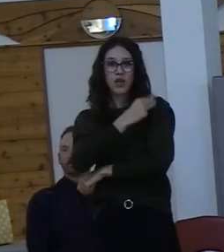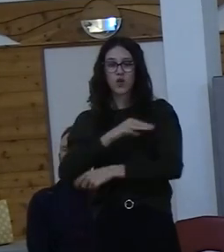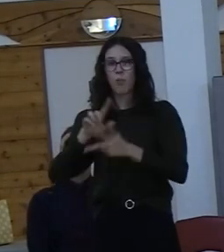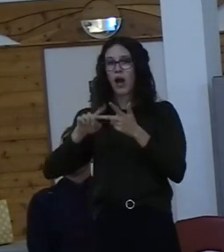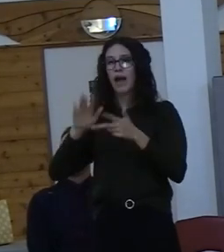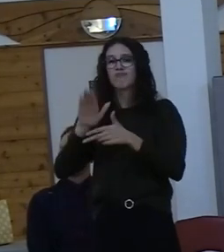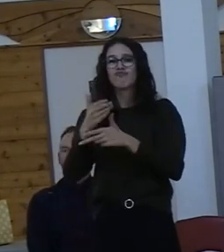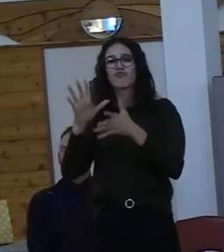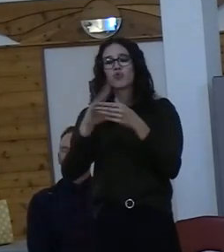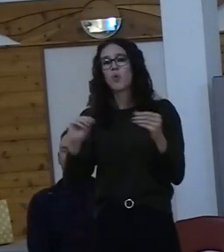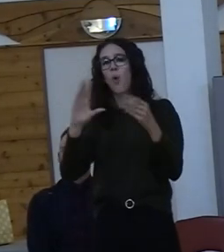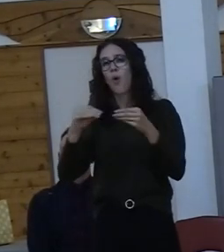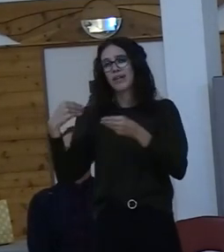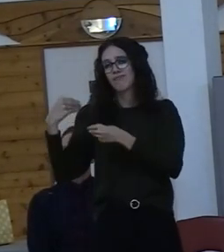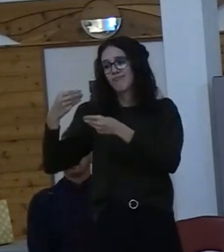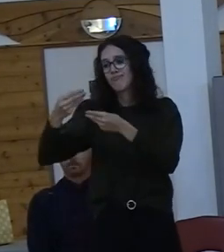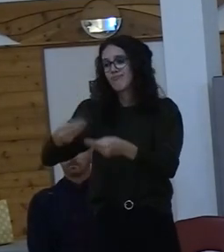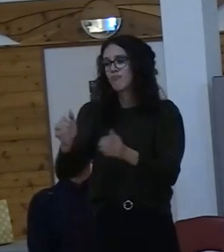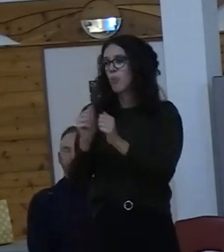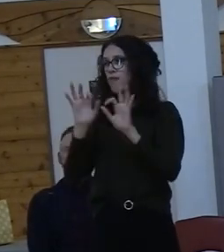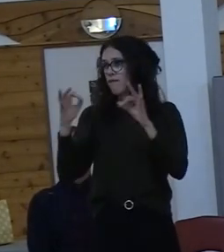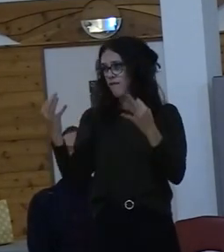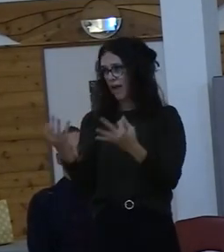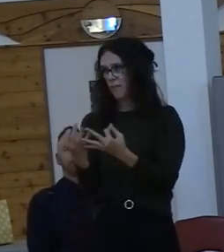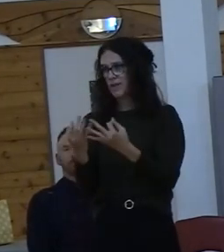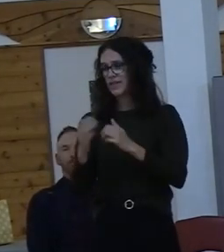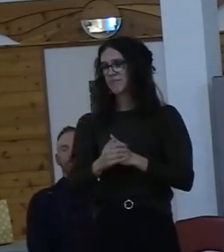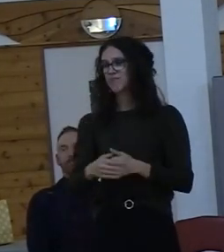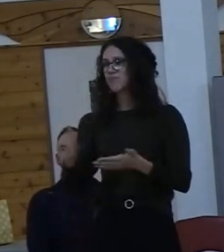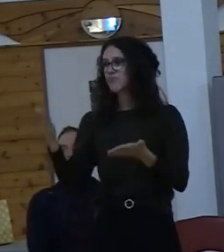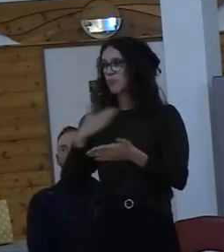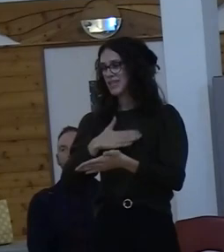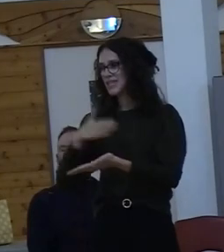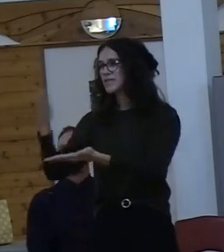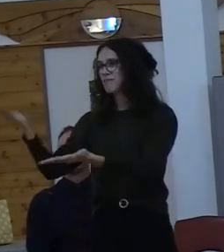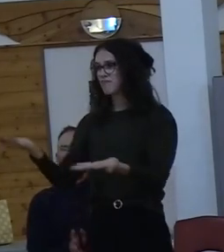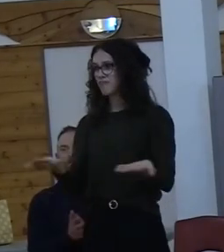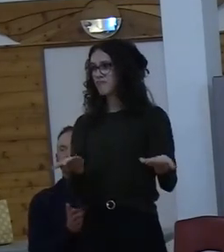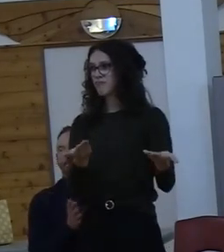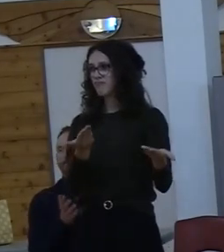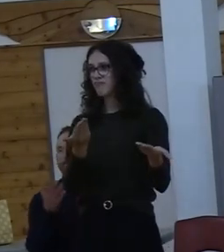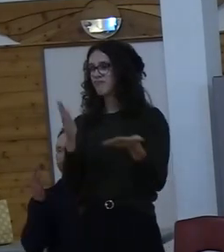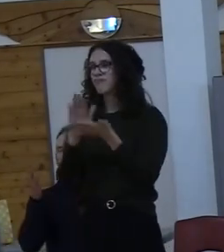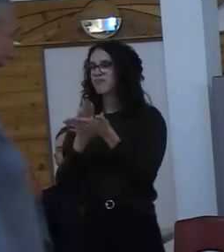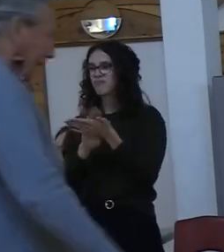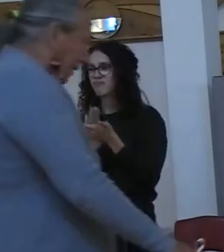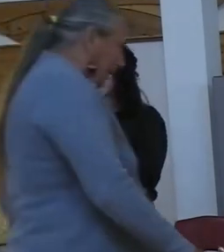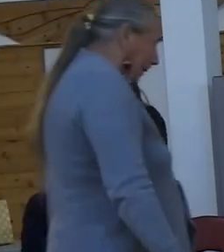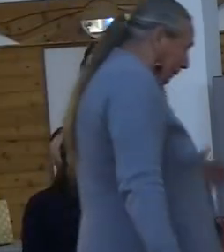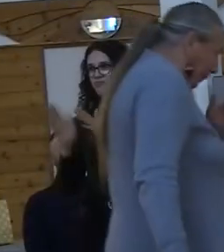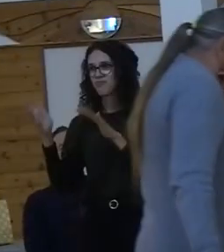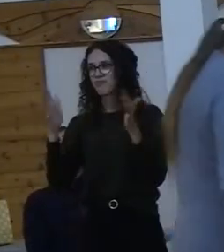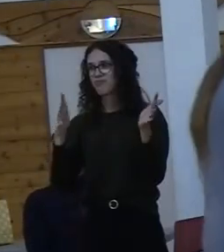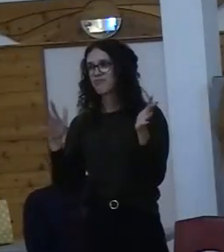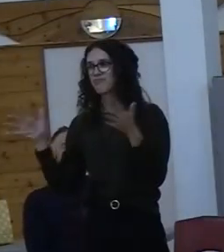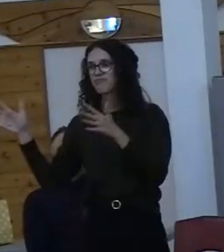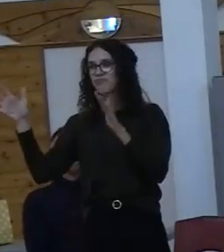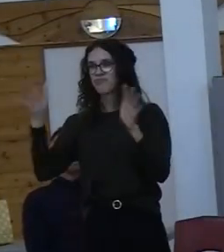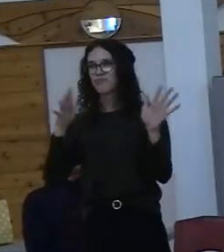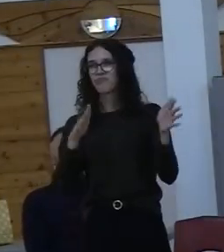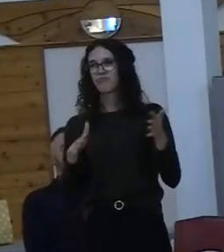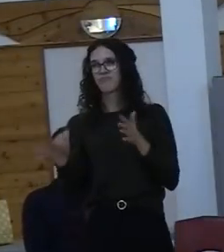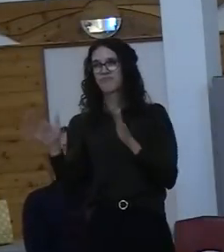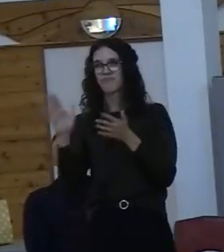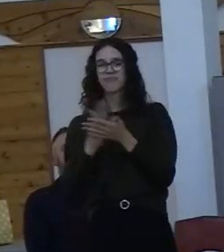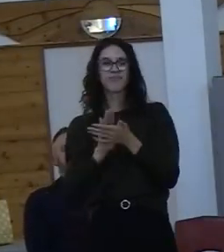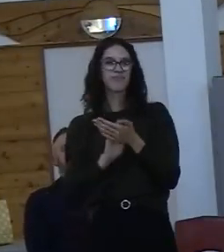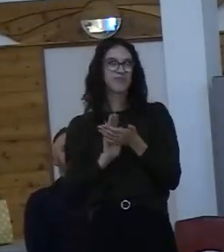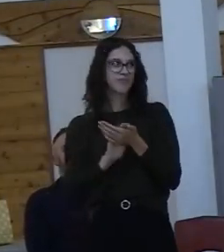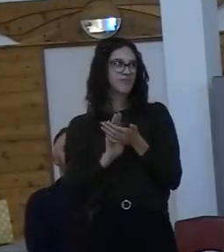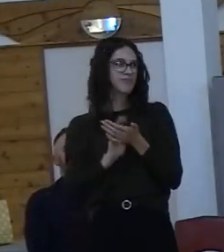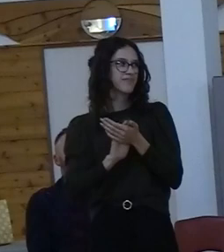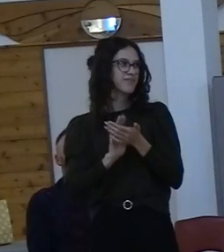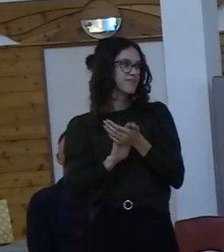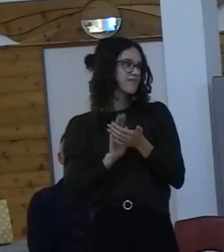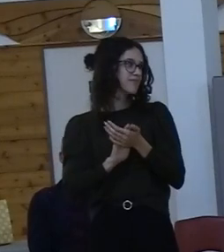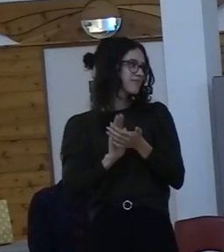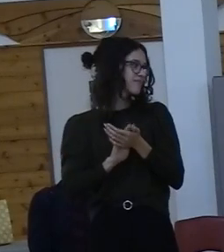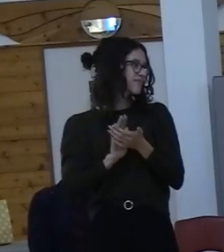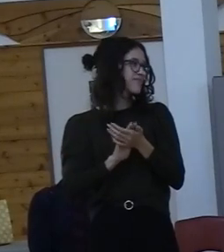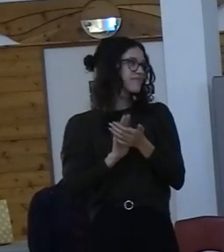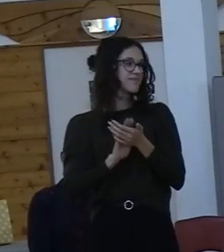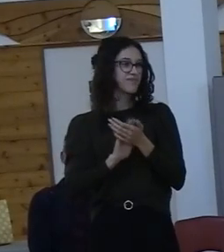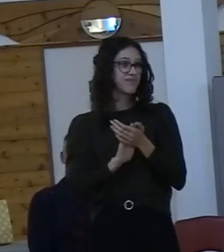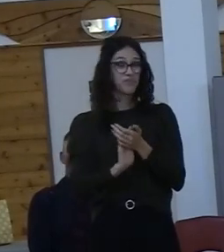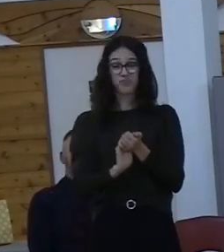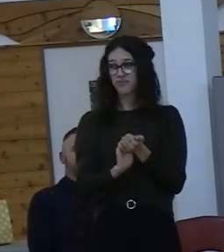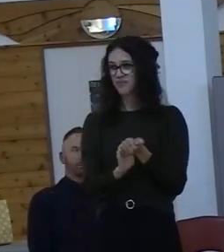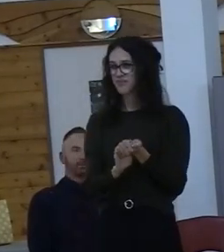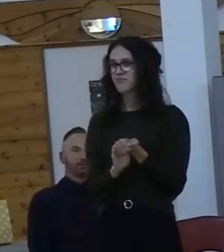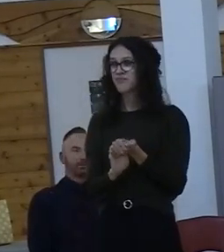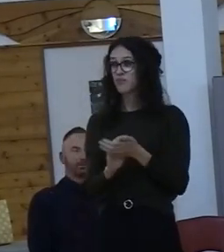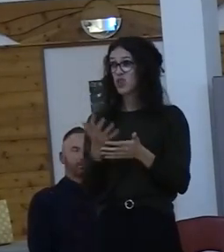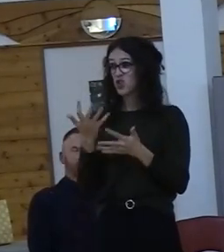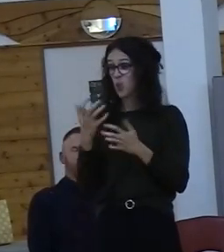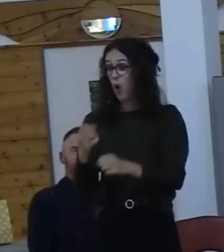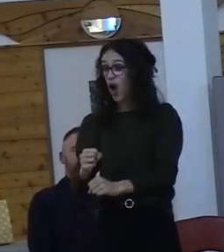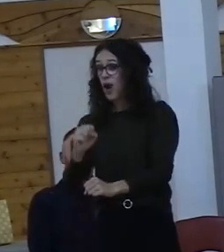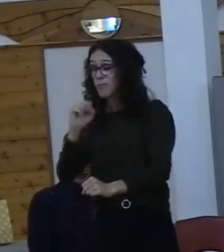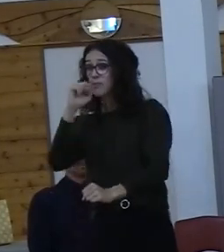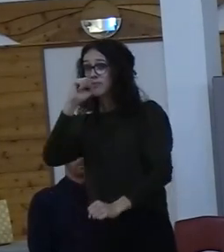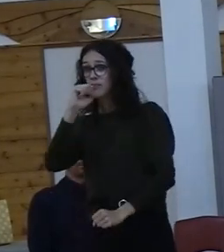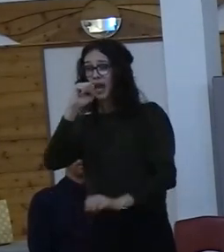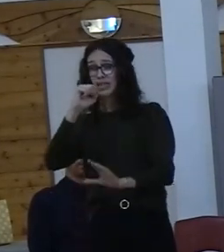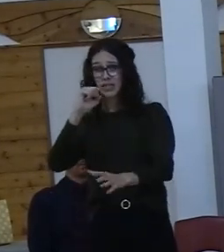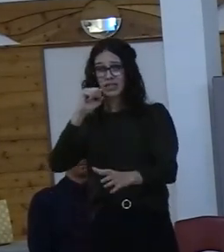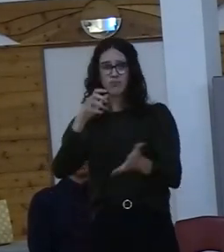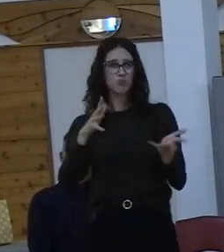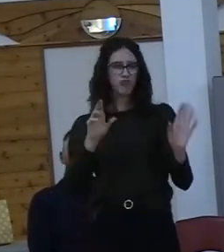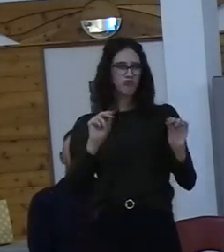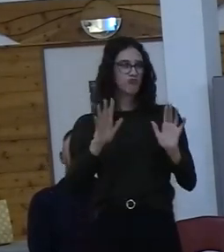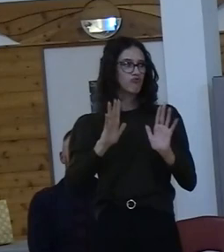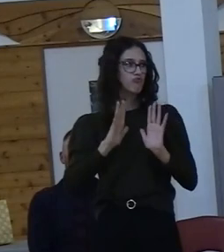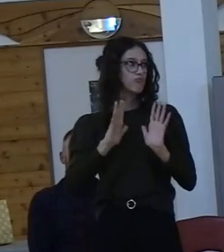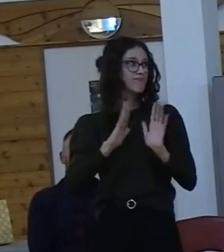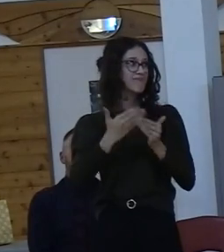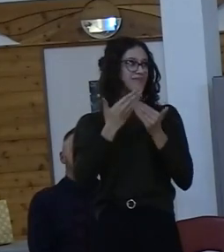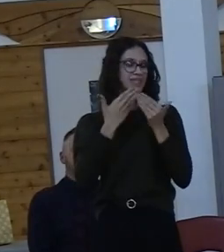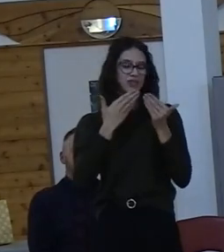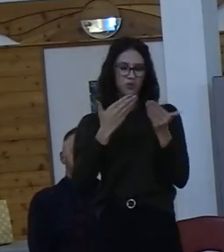So, Charlotte, please come up.